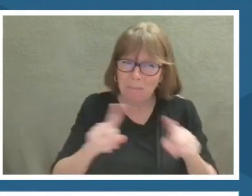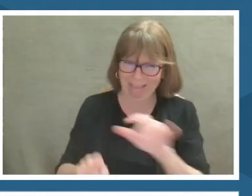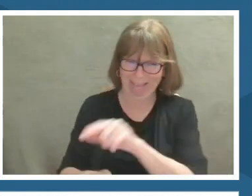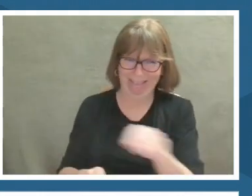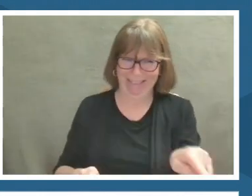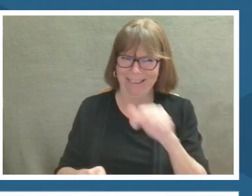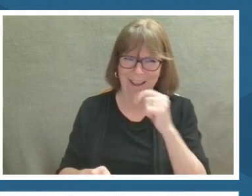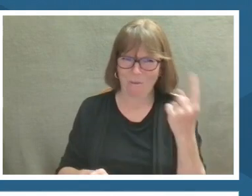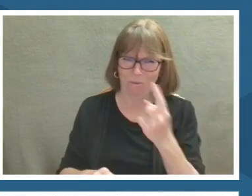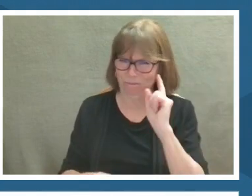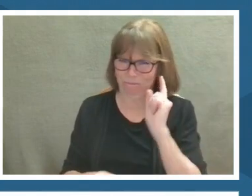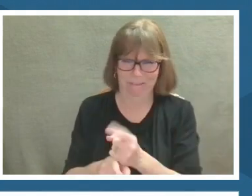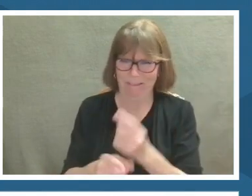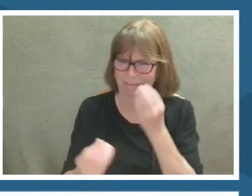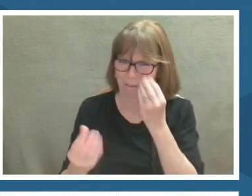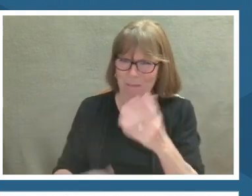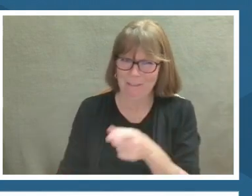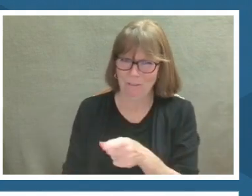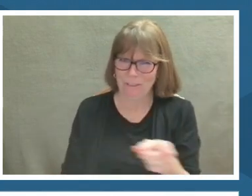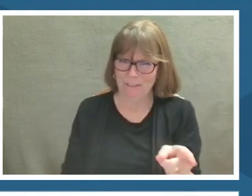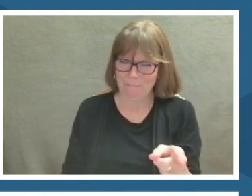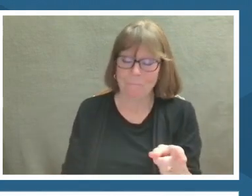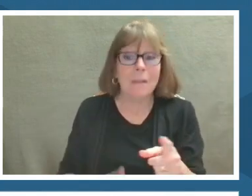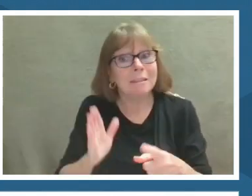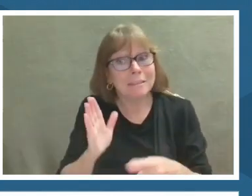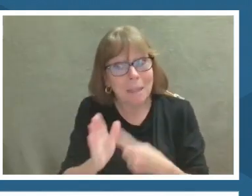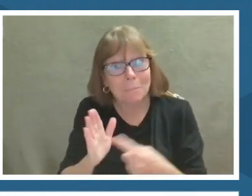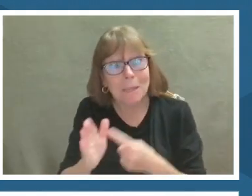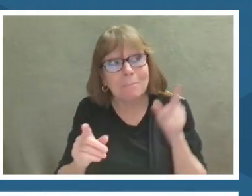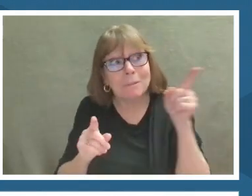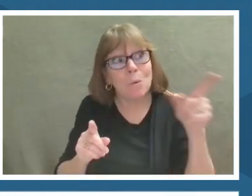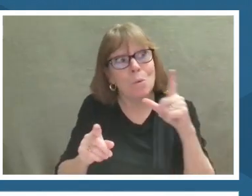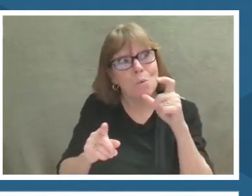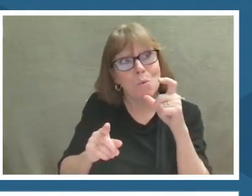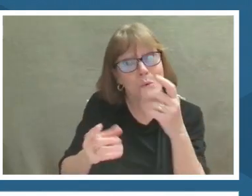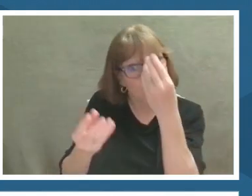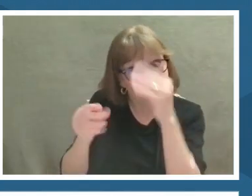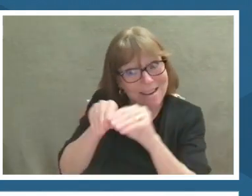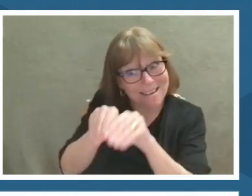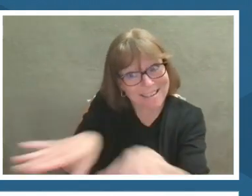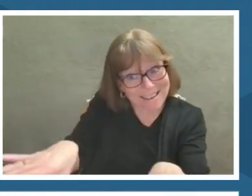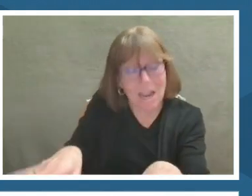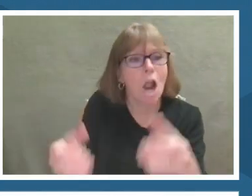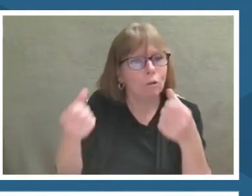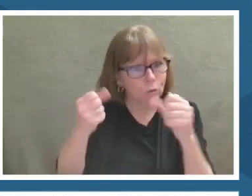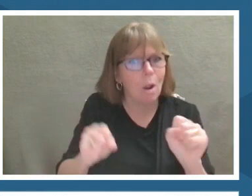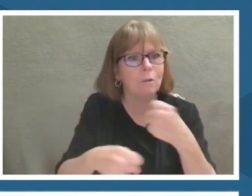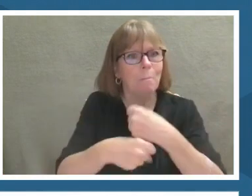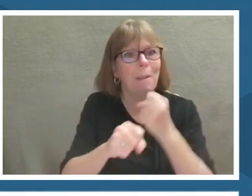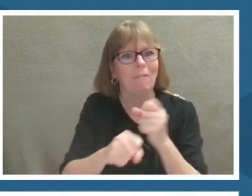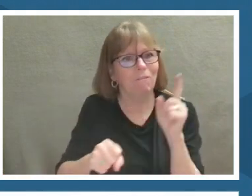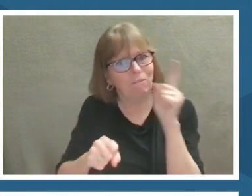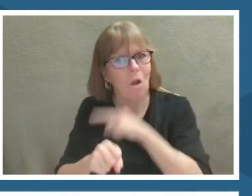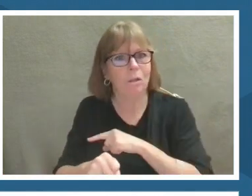and at times is intentionally trying to create a false narrative